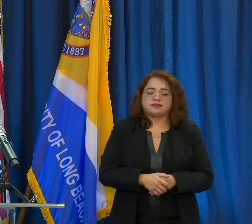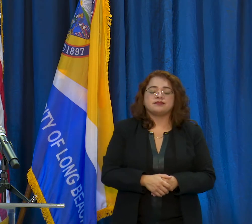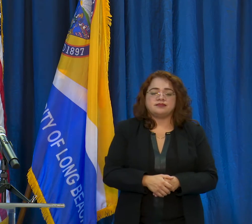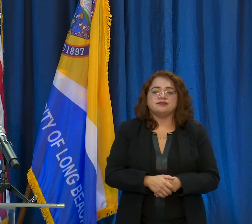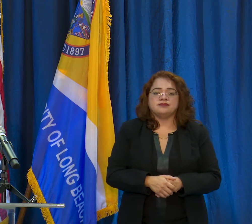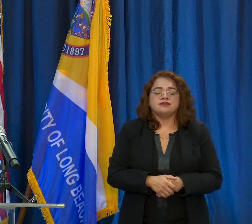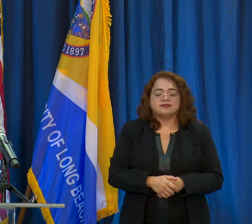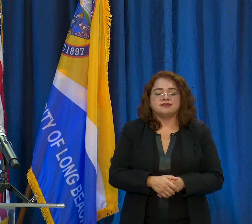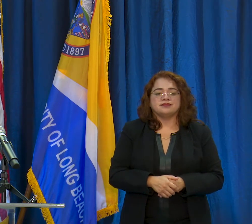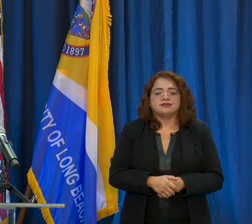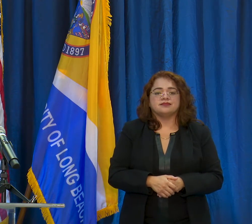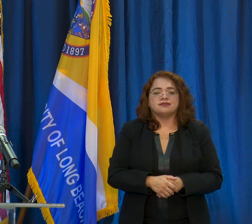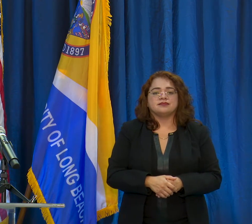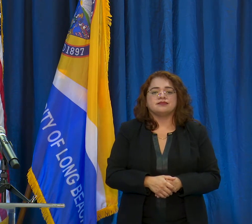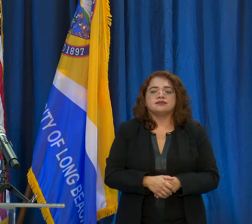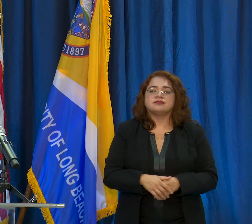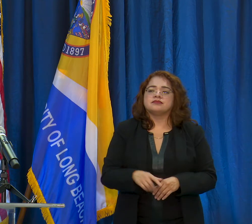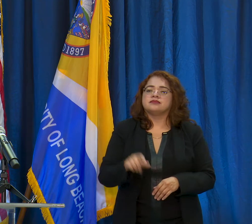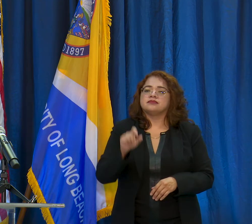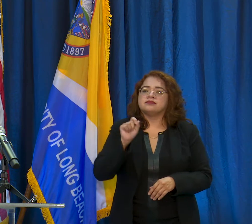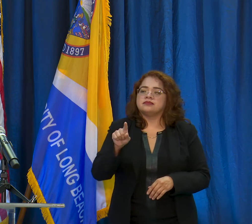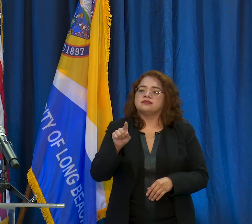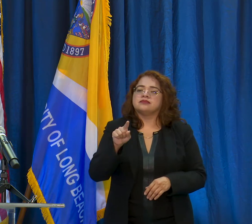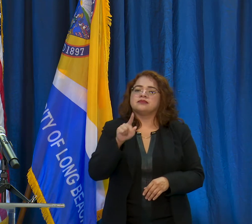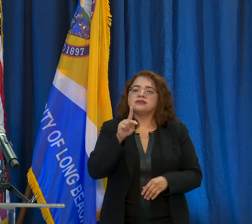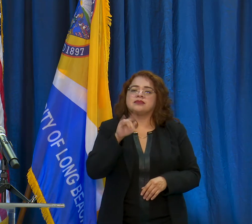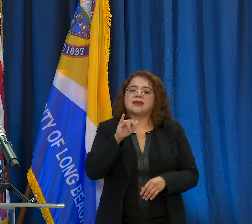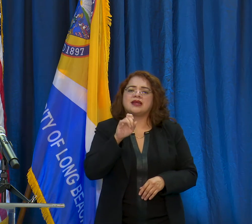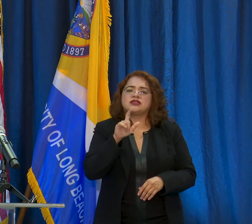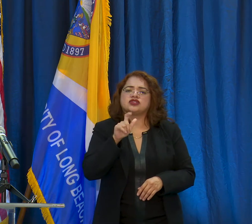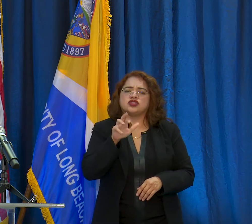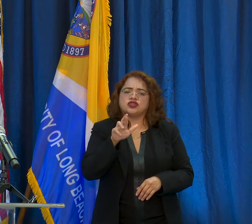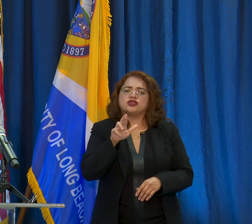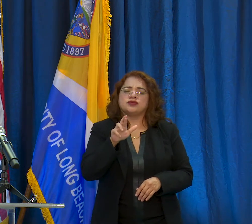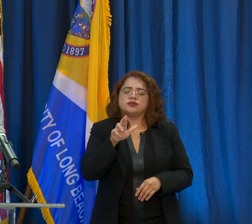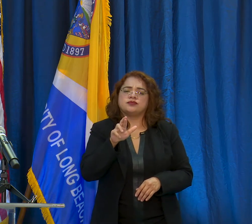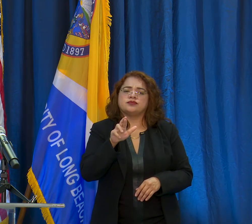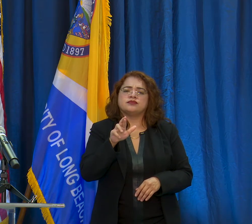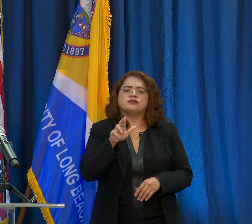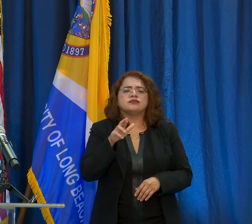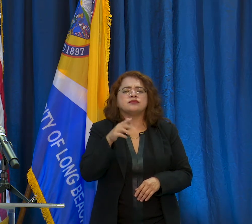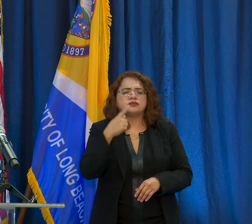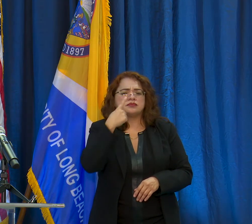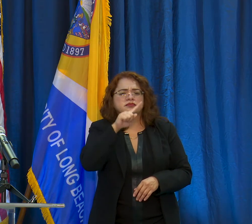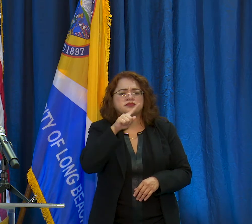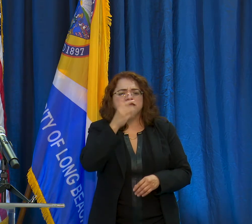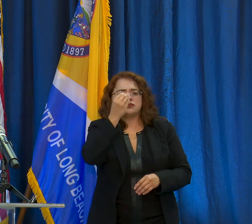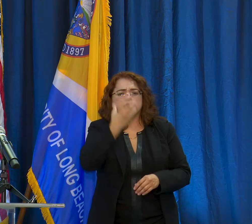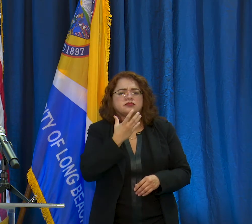Okay, my question is also for Mr. Keisler. I'd love to learn a little bit more about the business recovery and